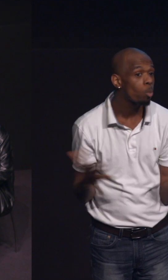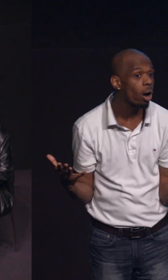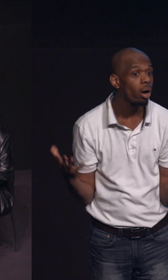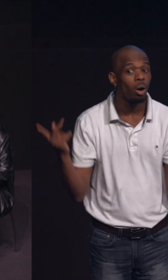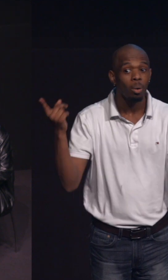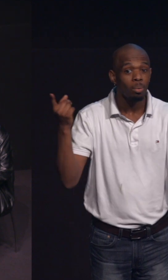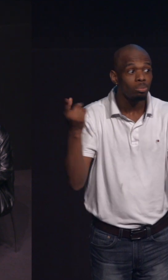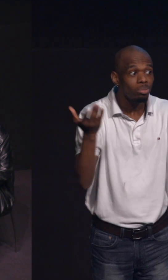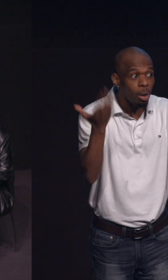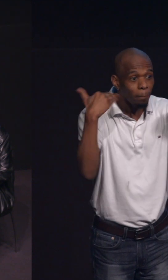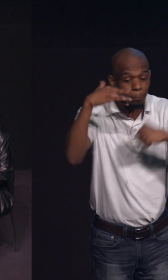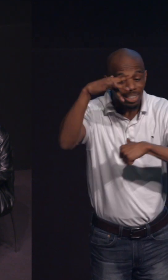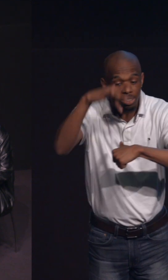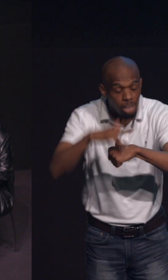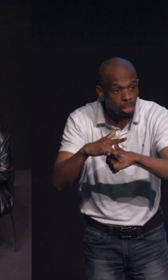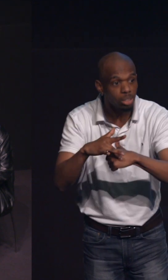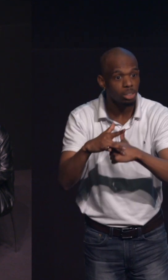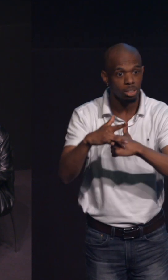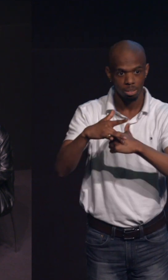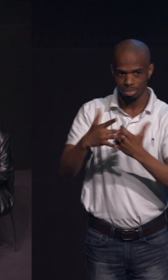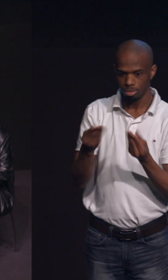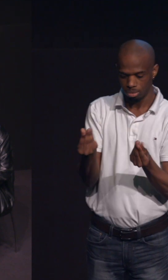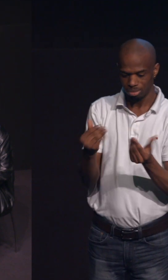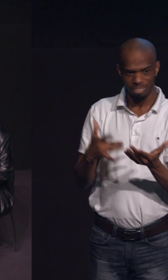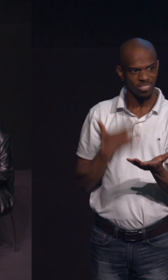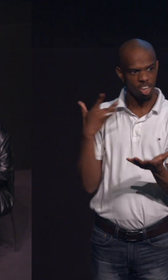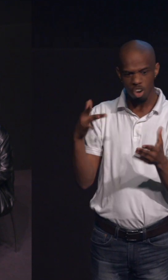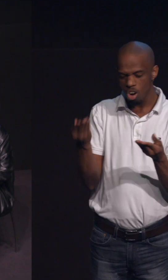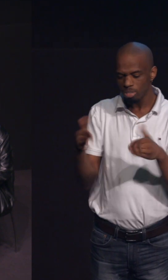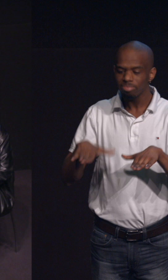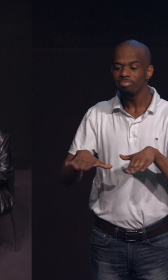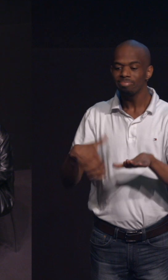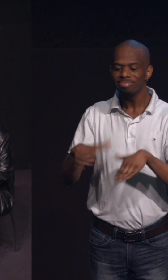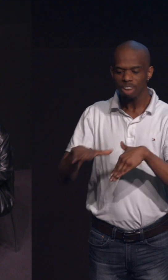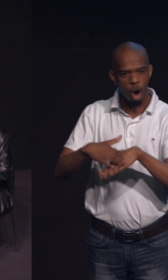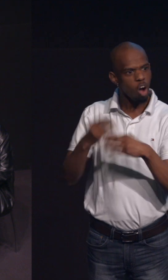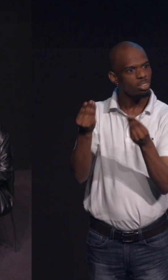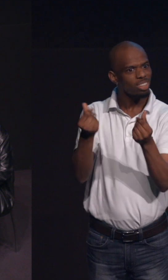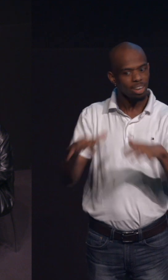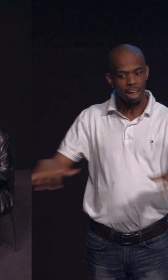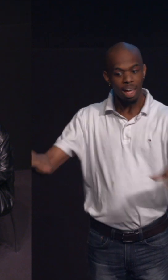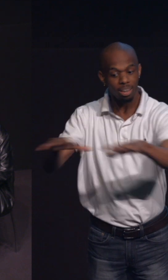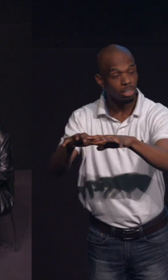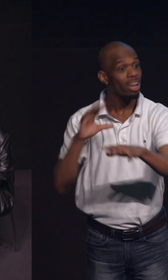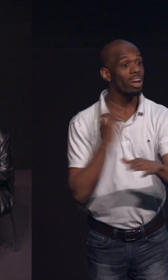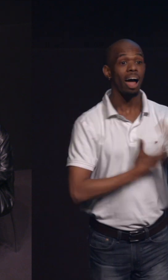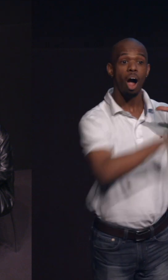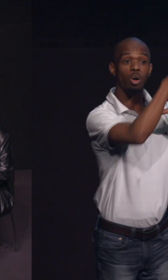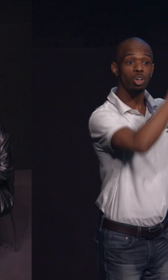We have something called "Black to the Land." I tell people, "There's no curriculum." You know what the curriculum is? Be Black on the land.